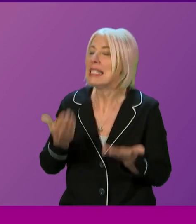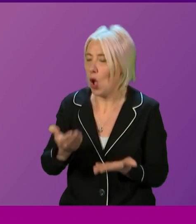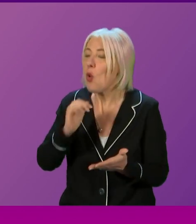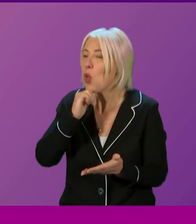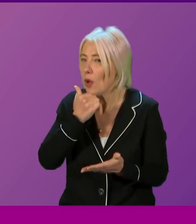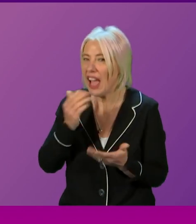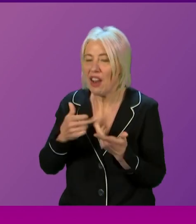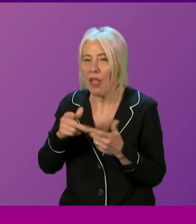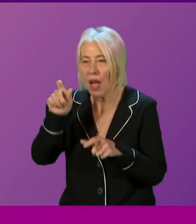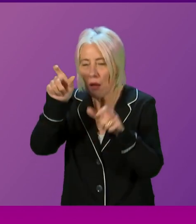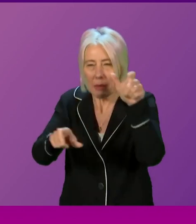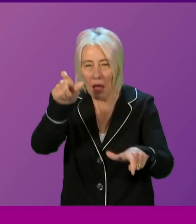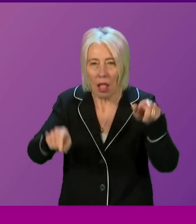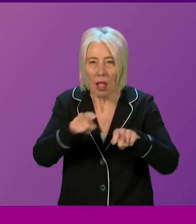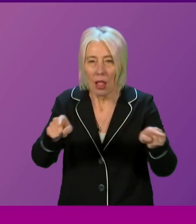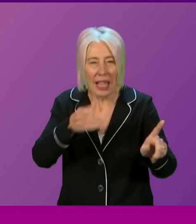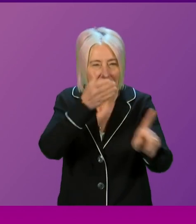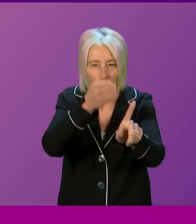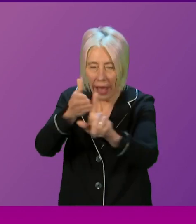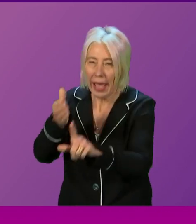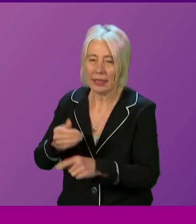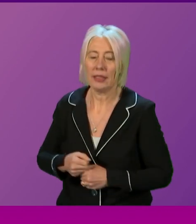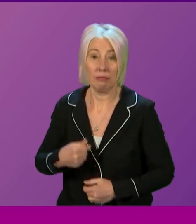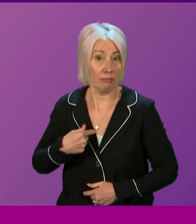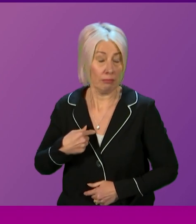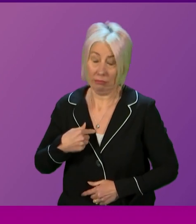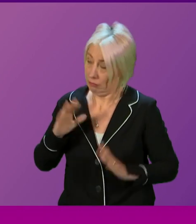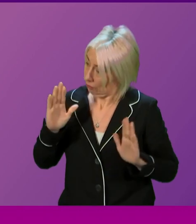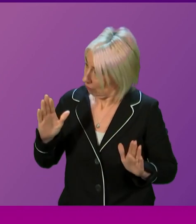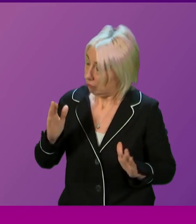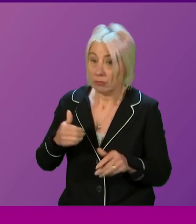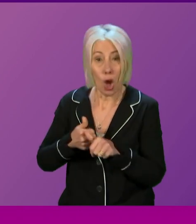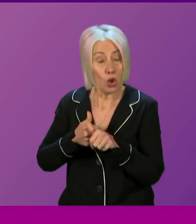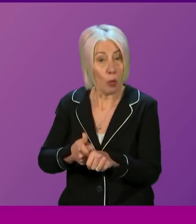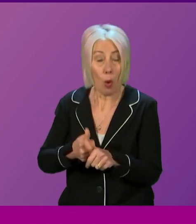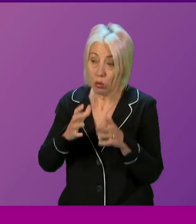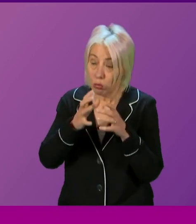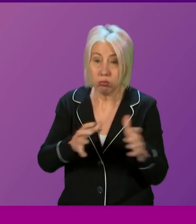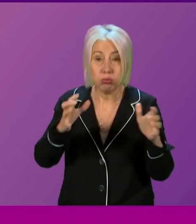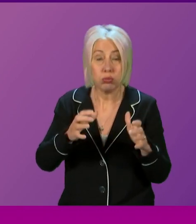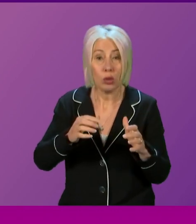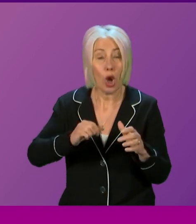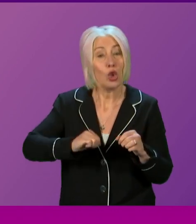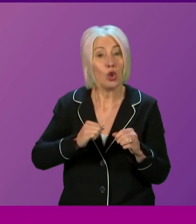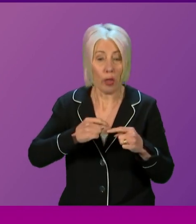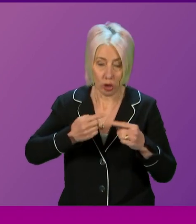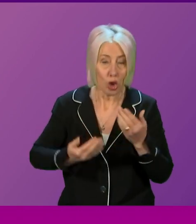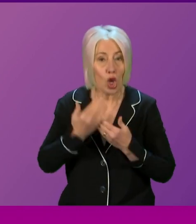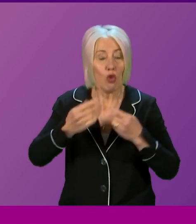nationalist parliamentarians directly about the matter. I fully support the expansion of Scotland’s renewables sector but— I cannot believe